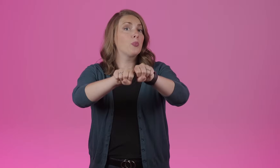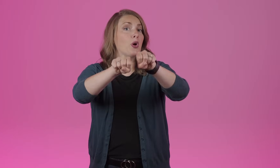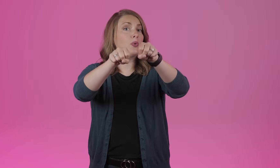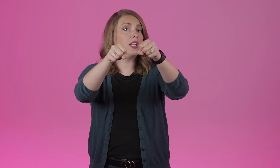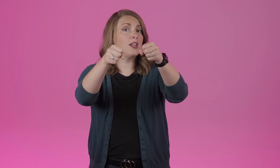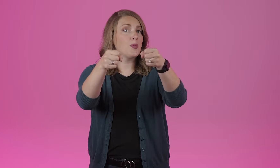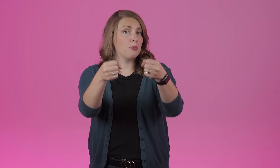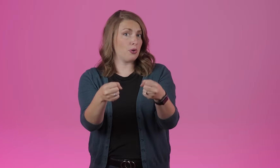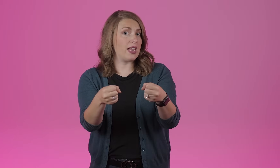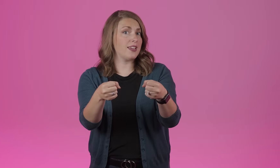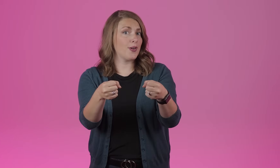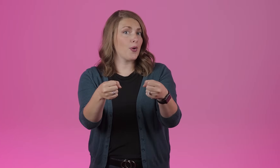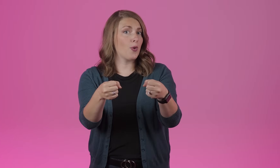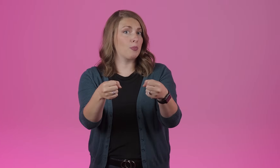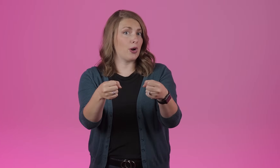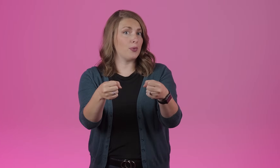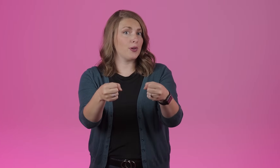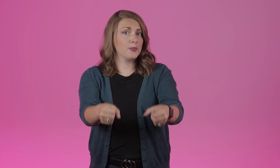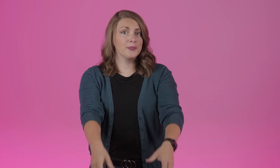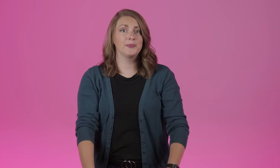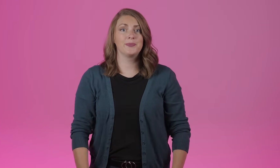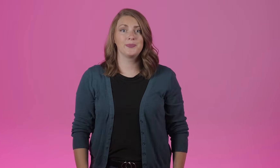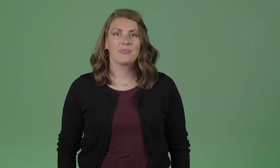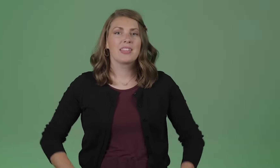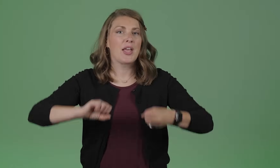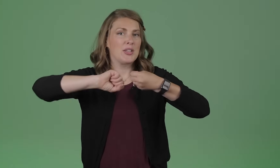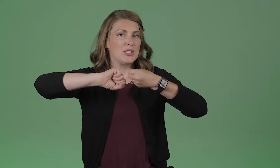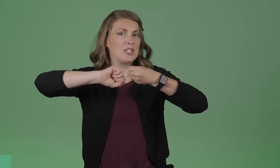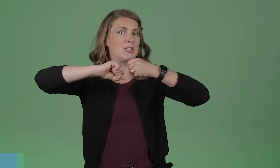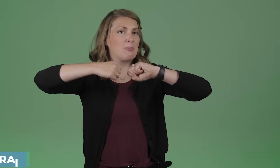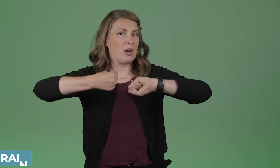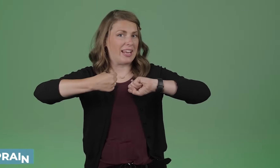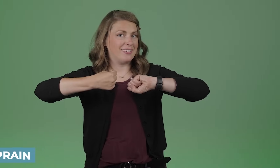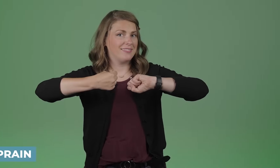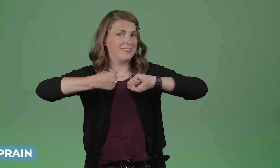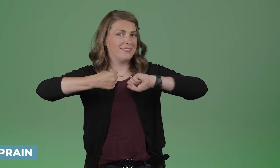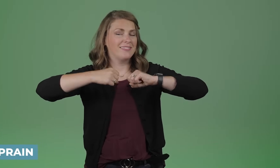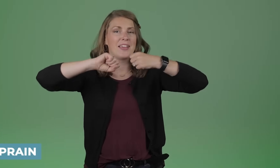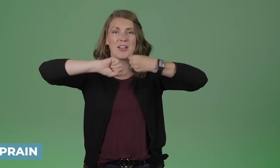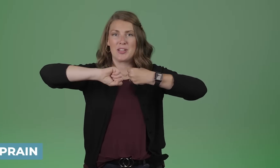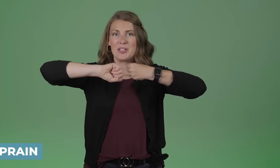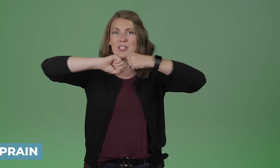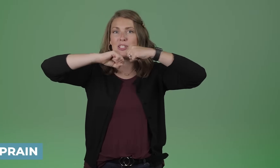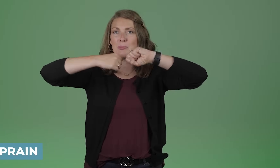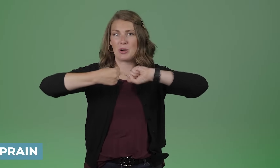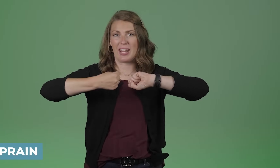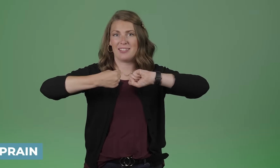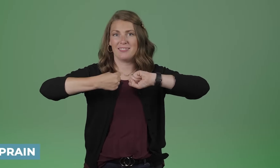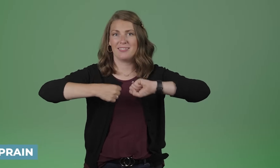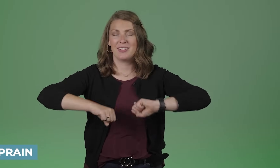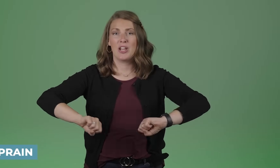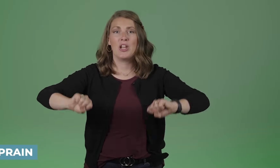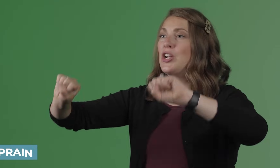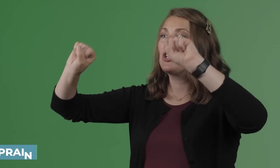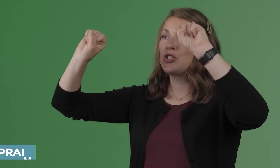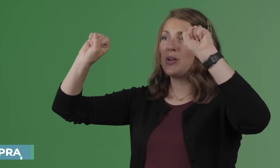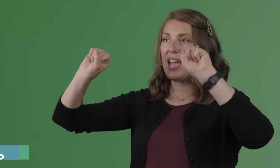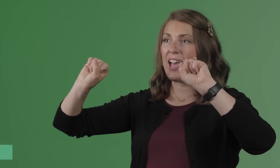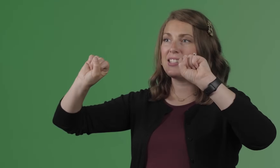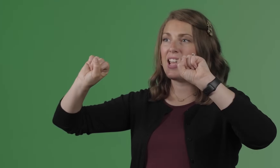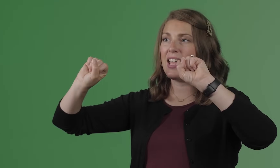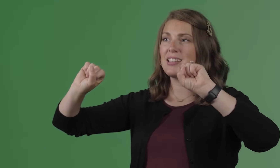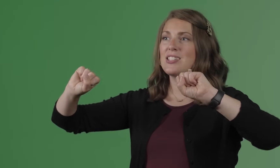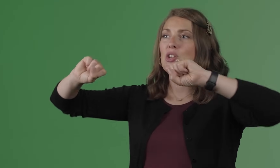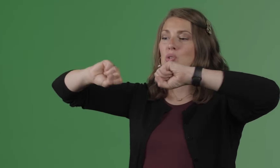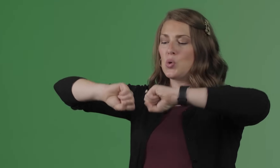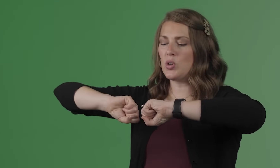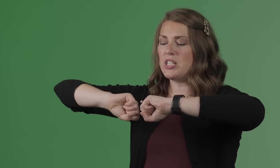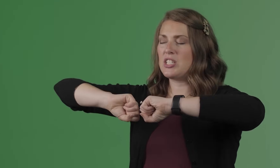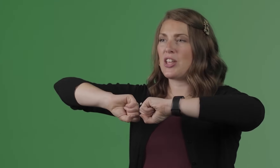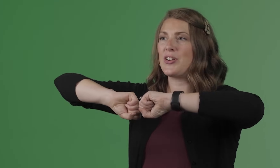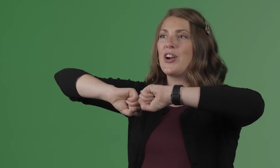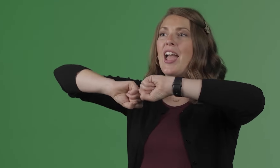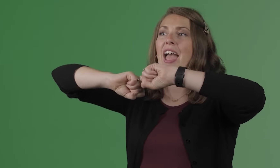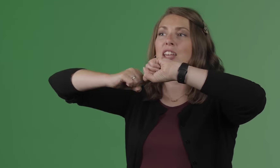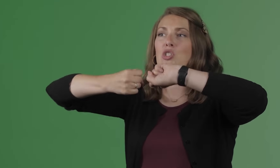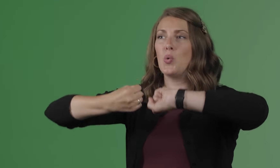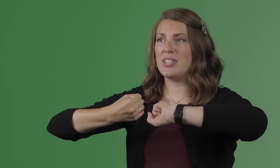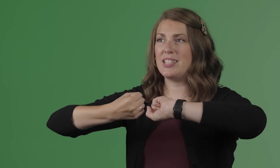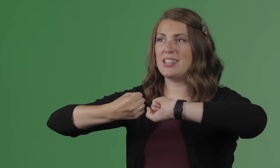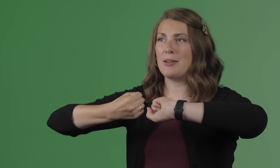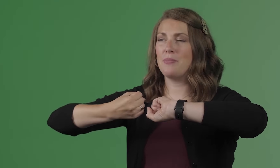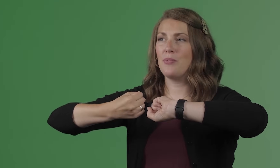'broken, break, or broke.' 'Sprain, sprain,' you're doing 'S' hands towards each other and twisting them